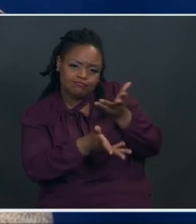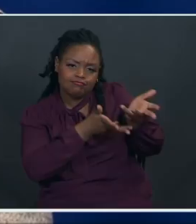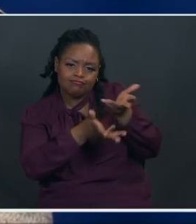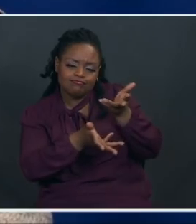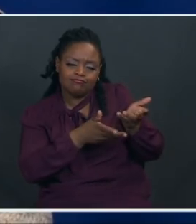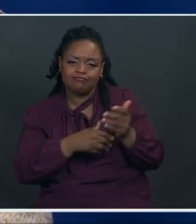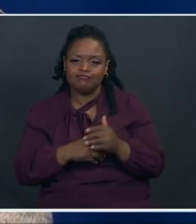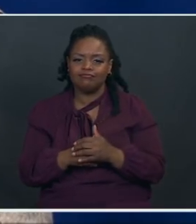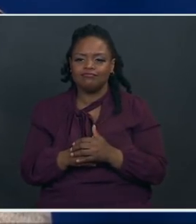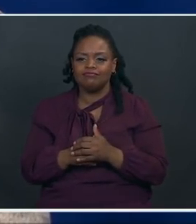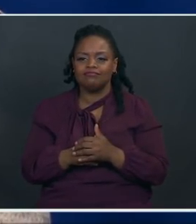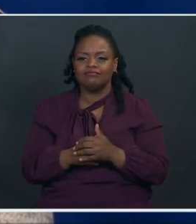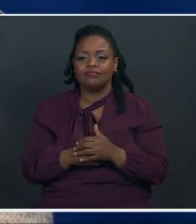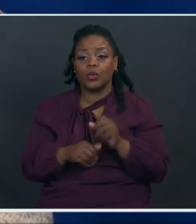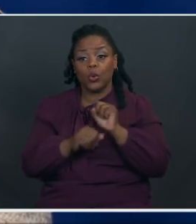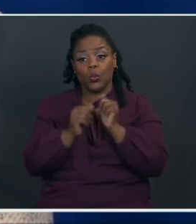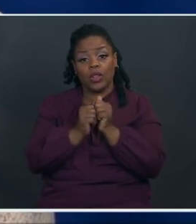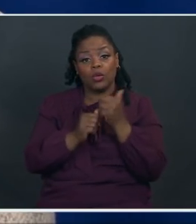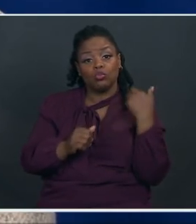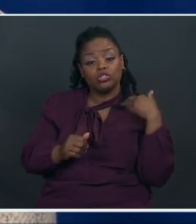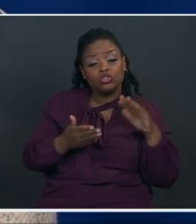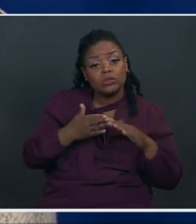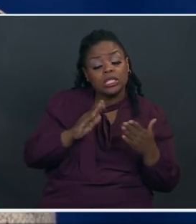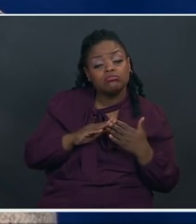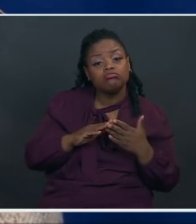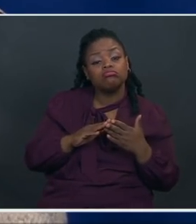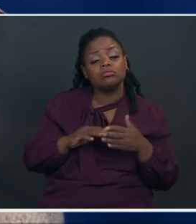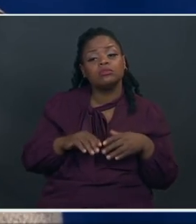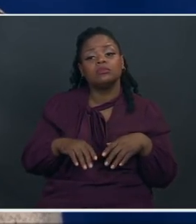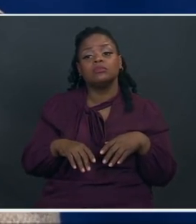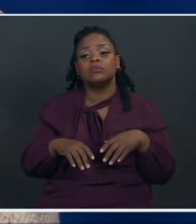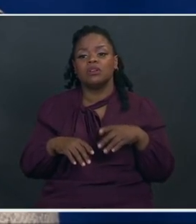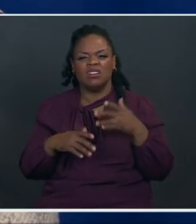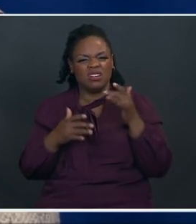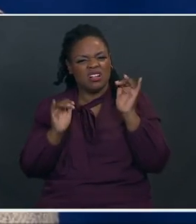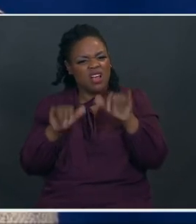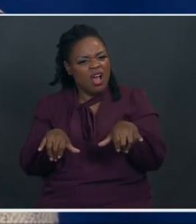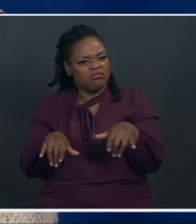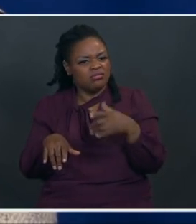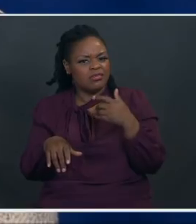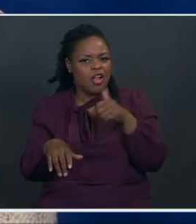and community leaders and their communities. So, while there is no single way to do this work,